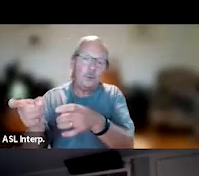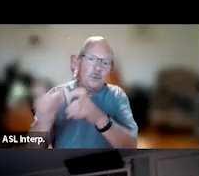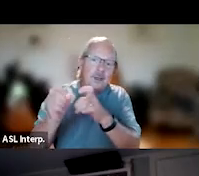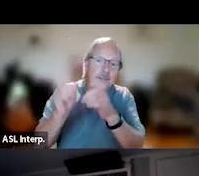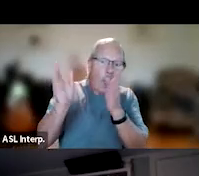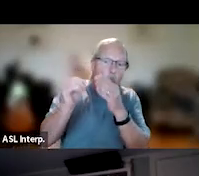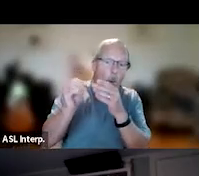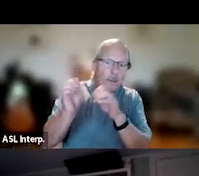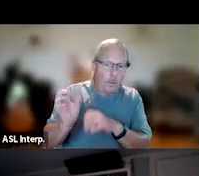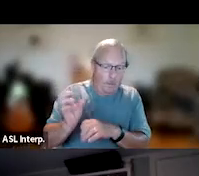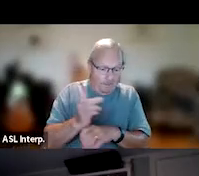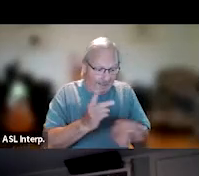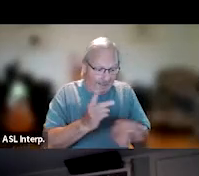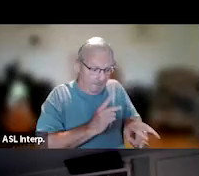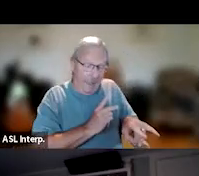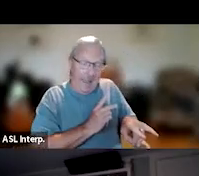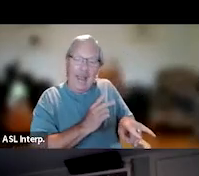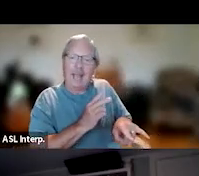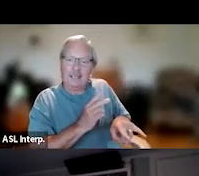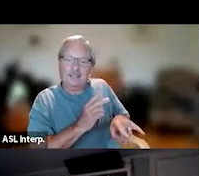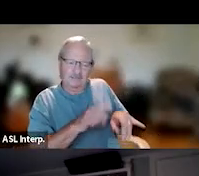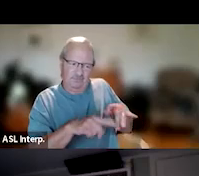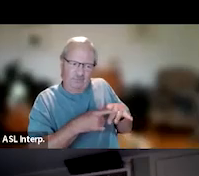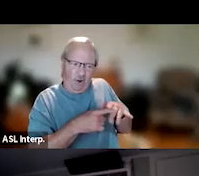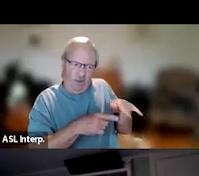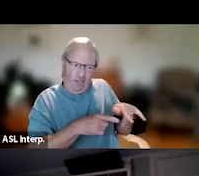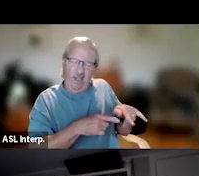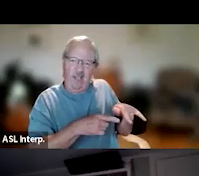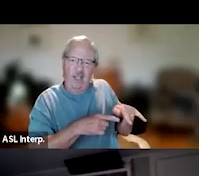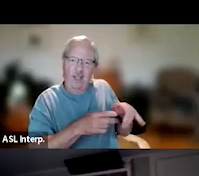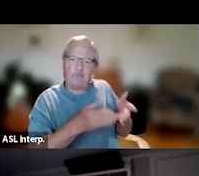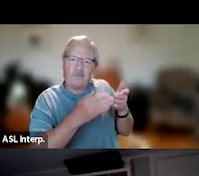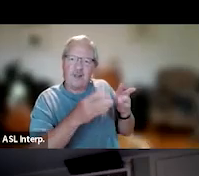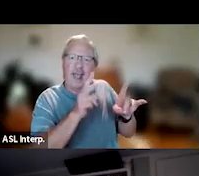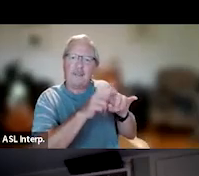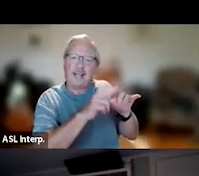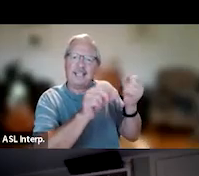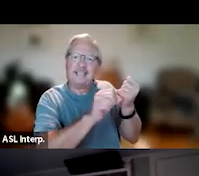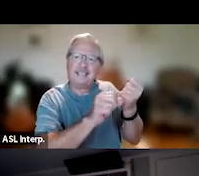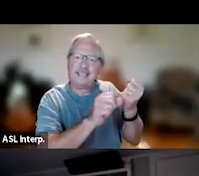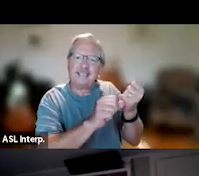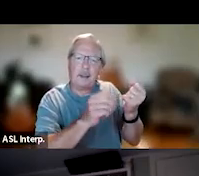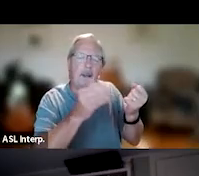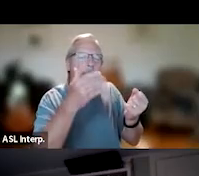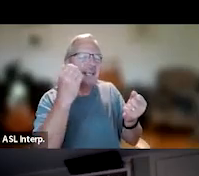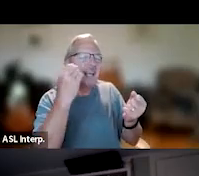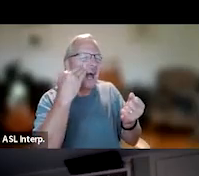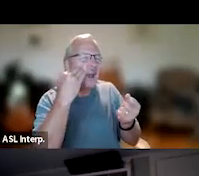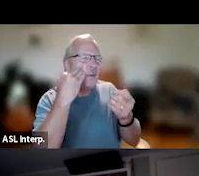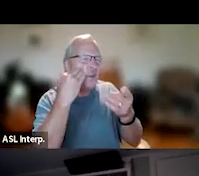to my roots, providing application assistance, because I know you're gonna keep SOARing